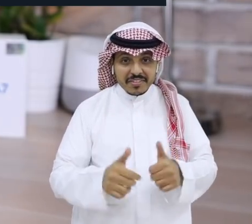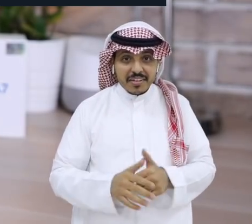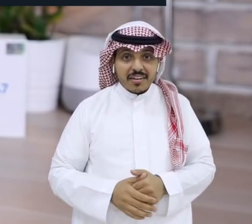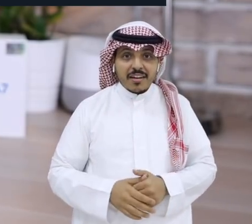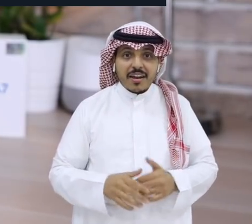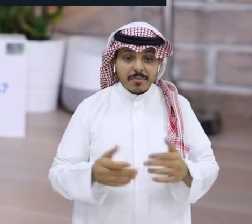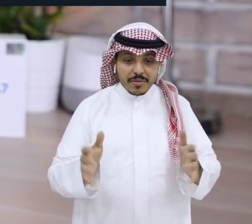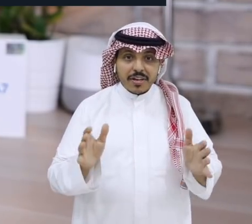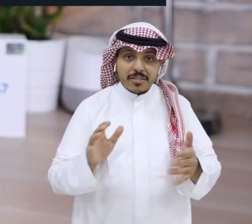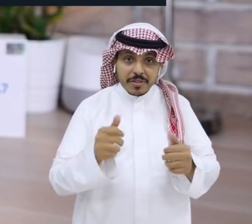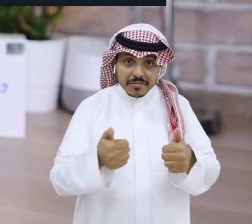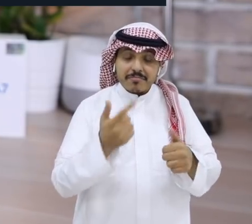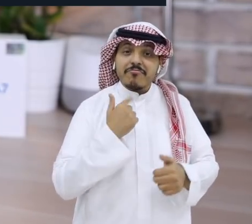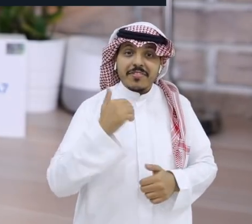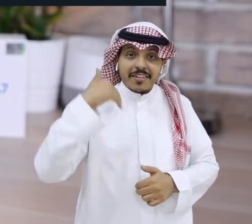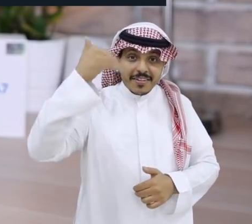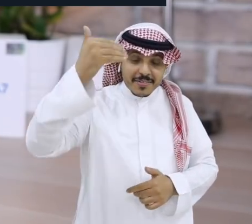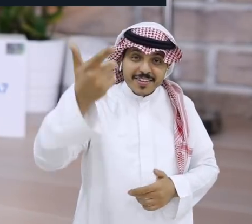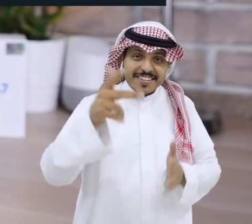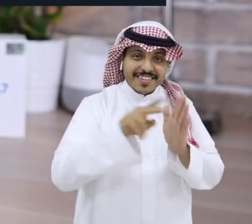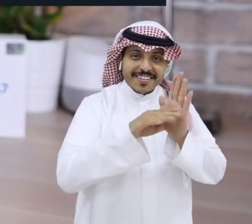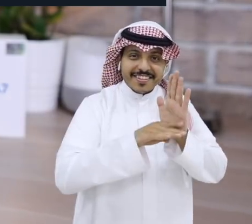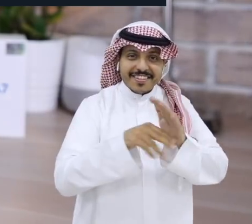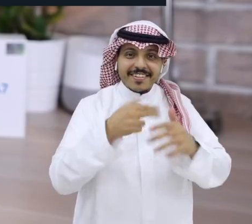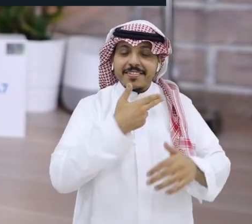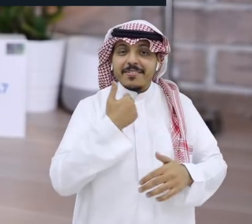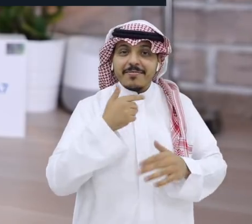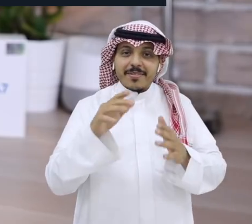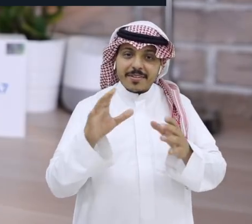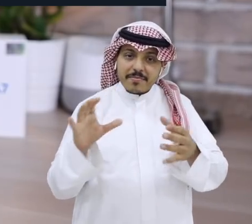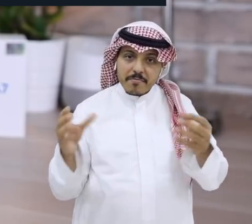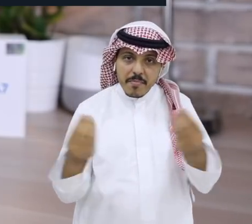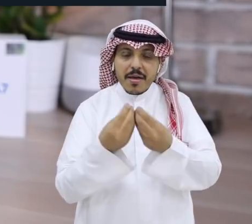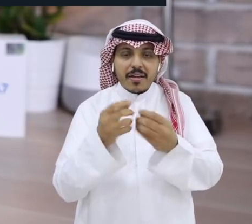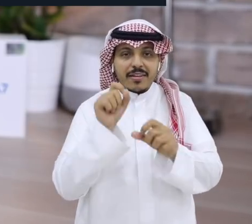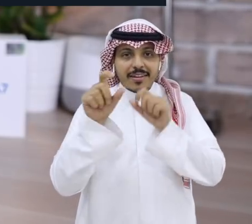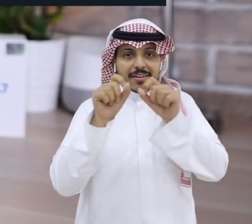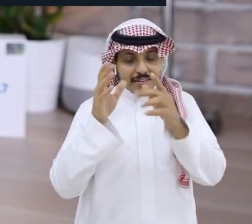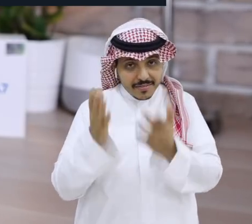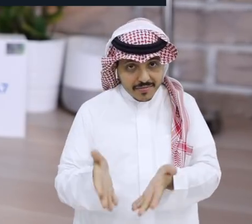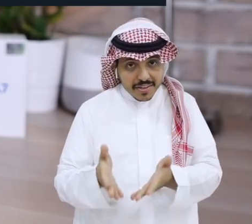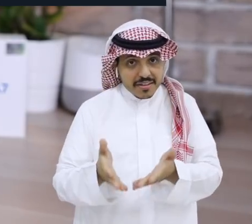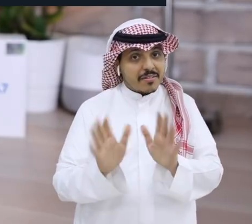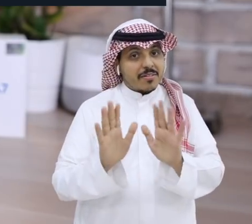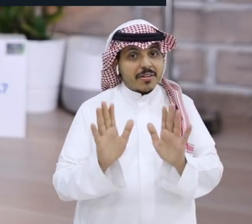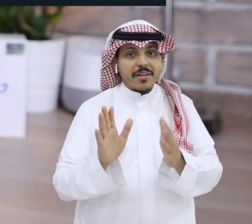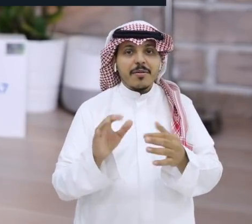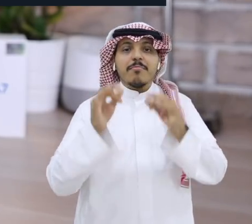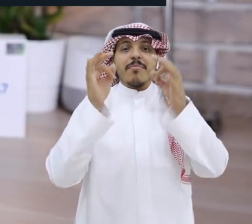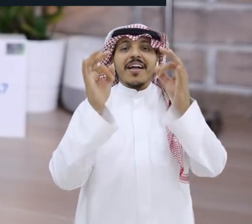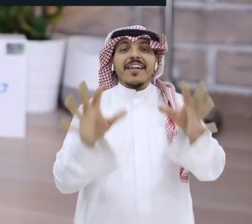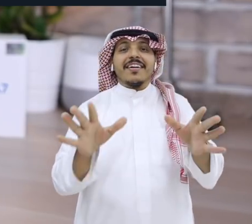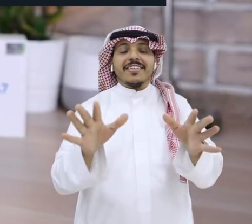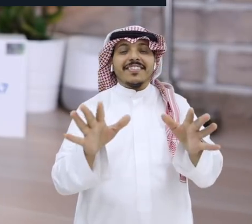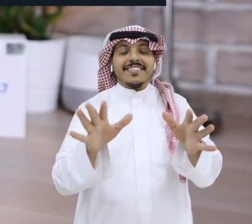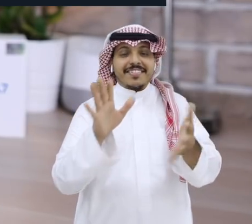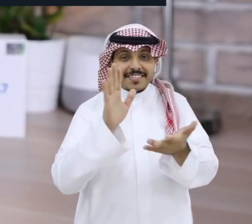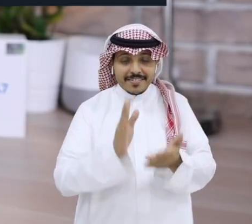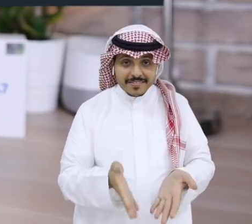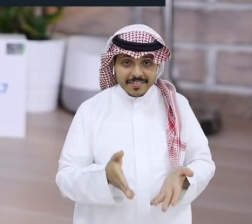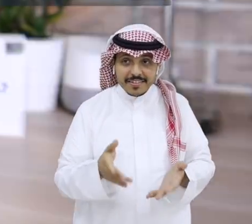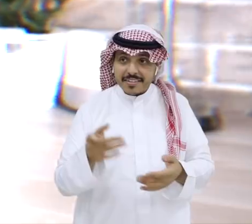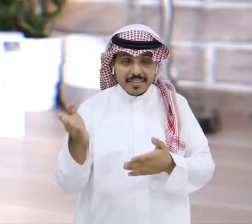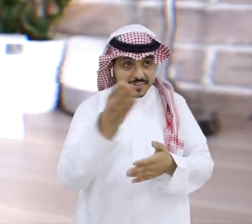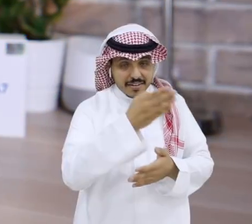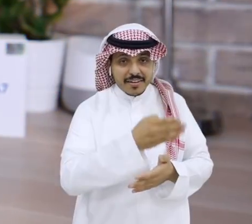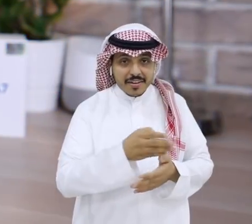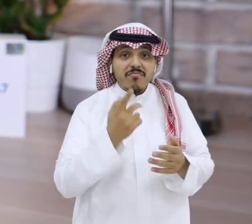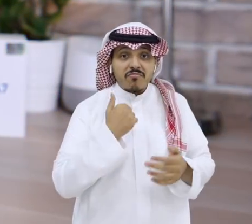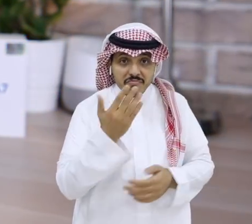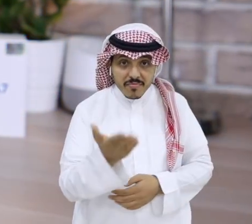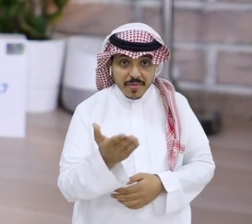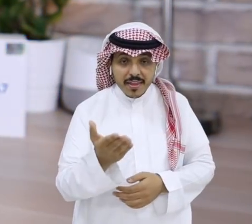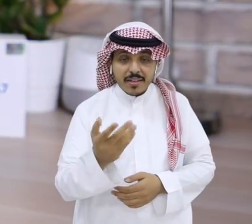And if you have this service, tell us about it.